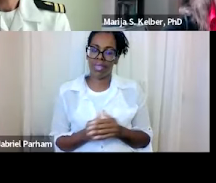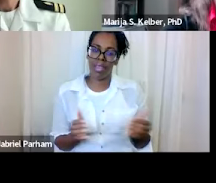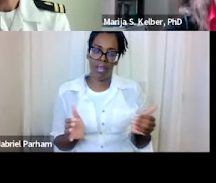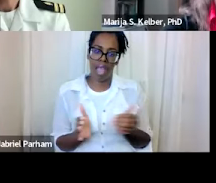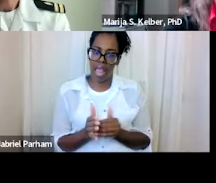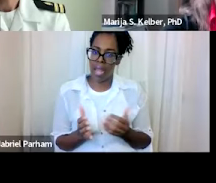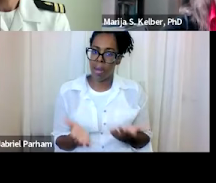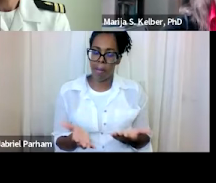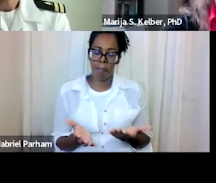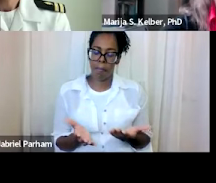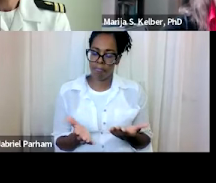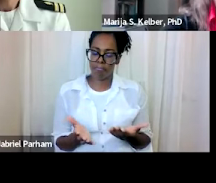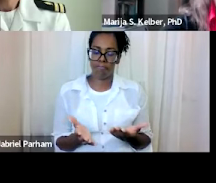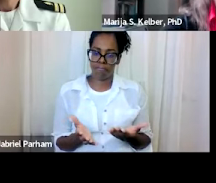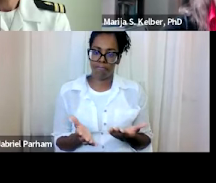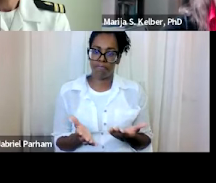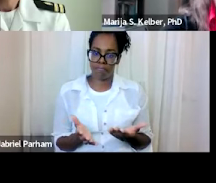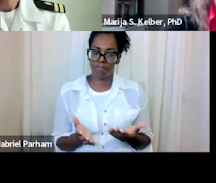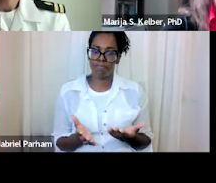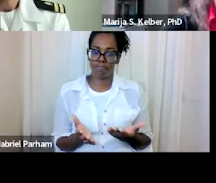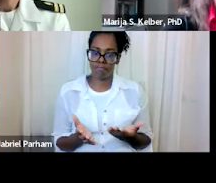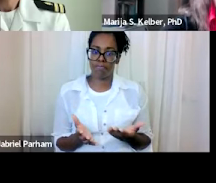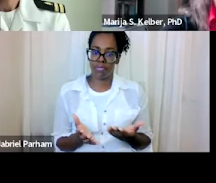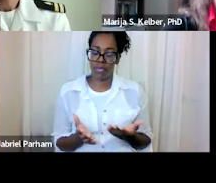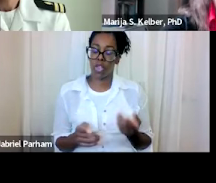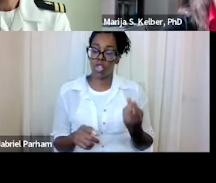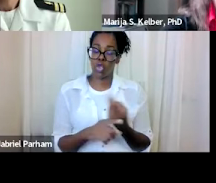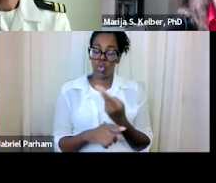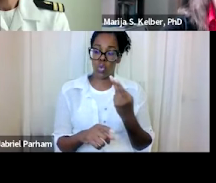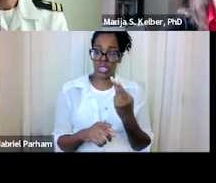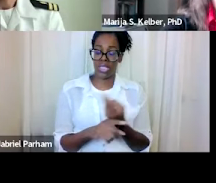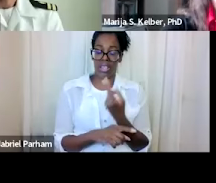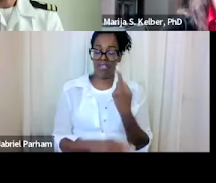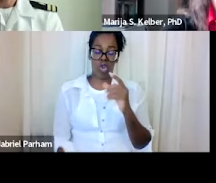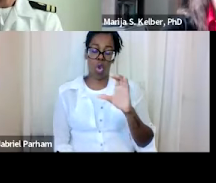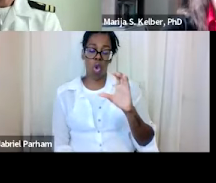of whether or not we use substances to cope. And beyond just substances,